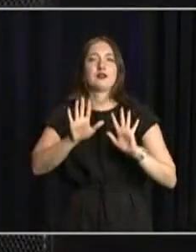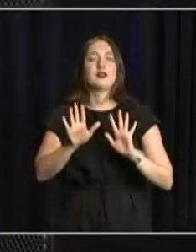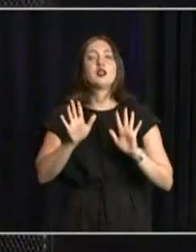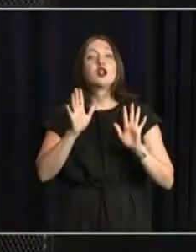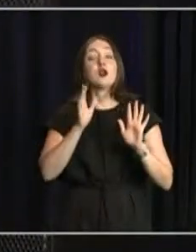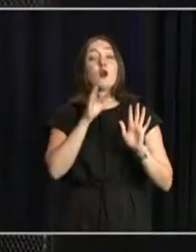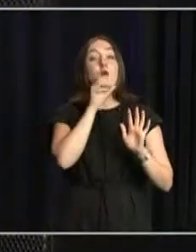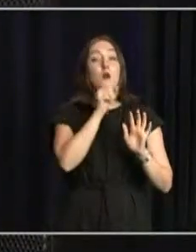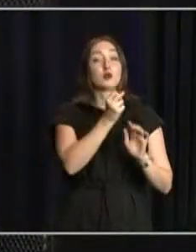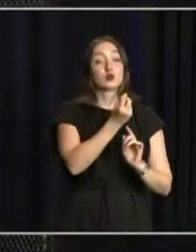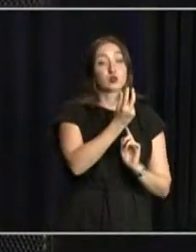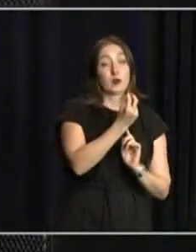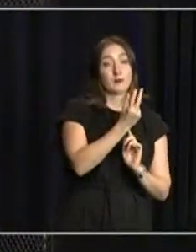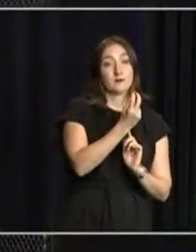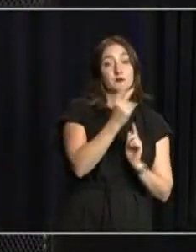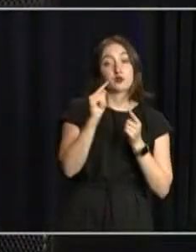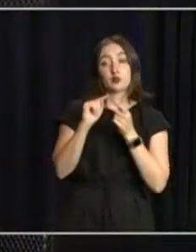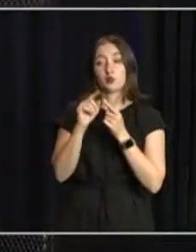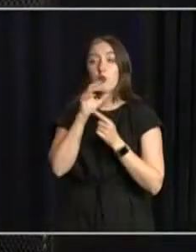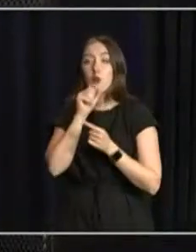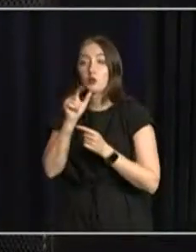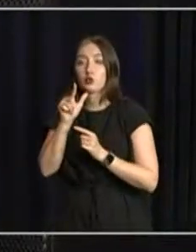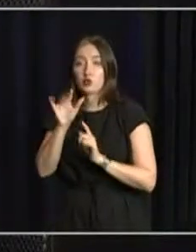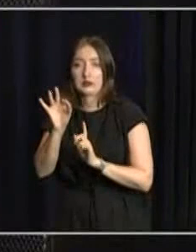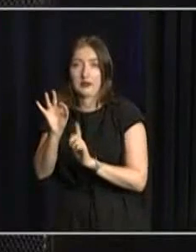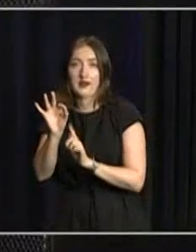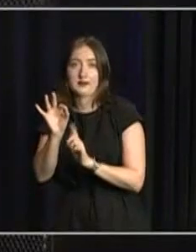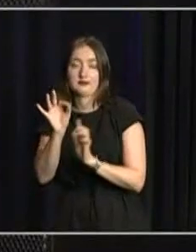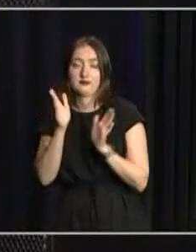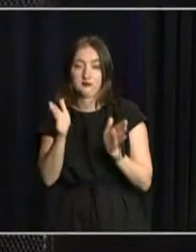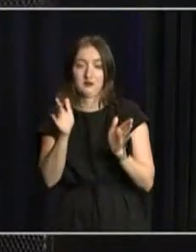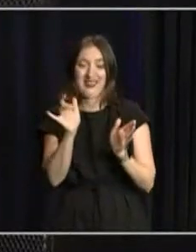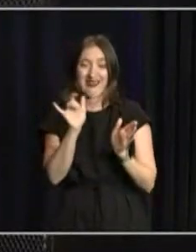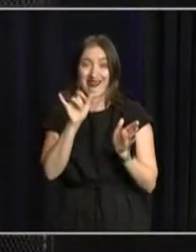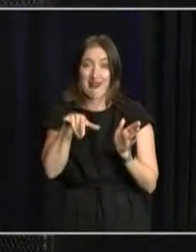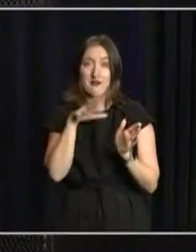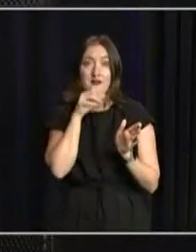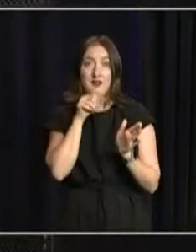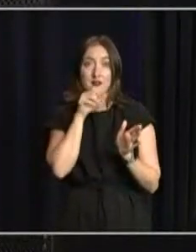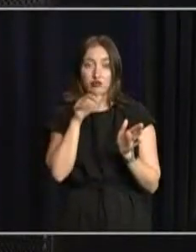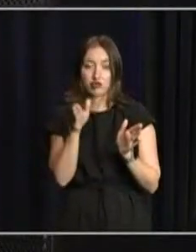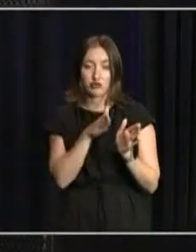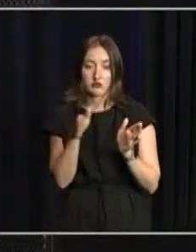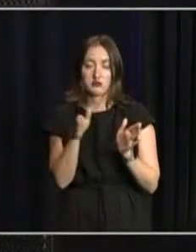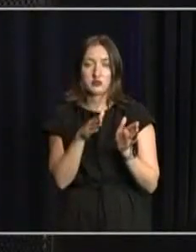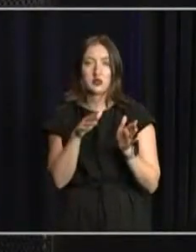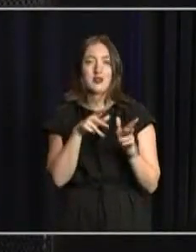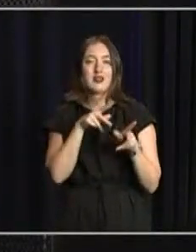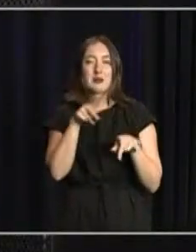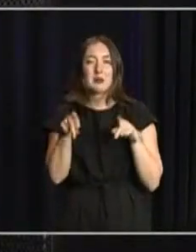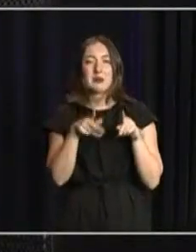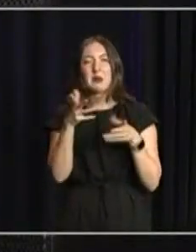That's where we need to work. That's where we've got people who are maybe like 50% a little more than